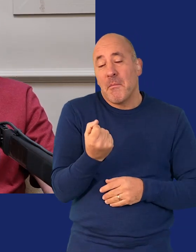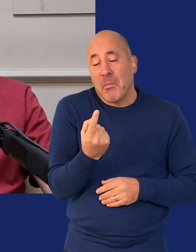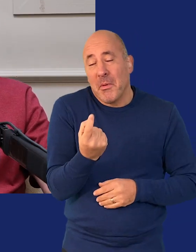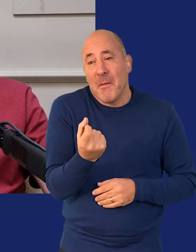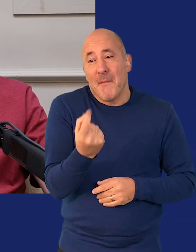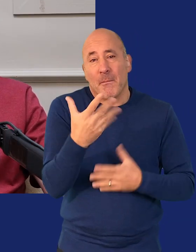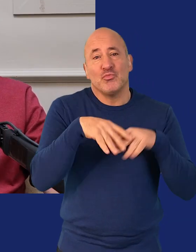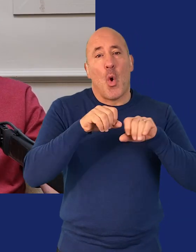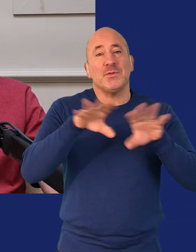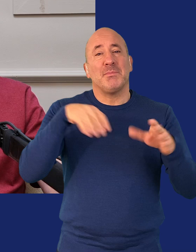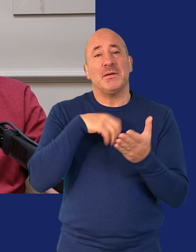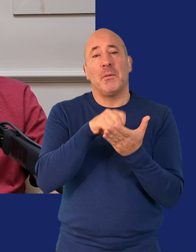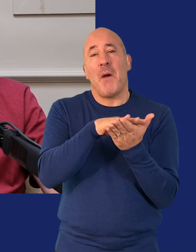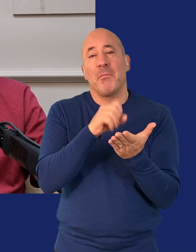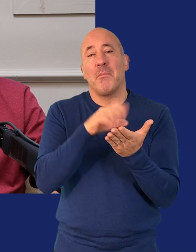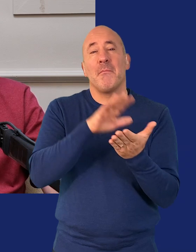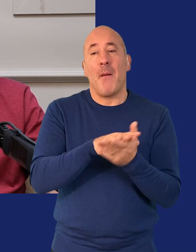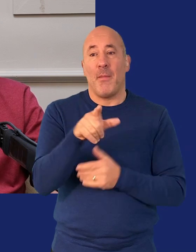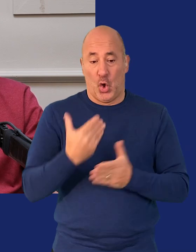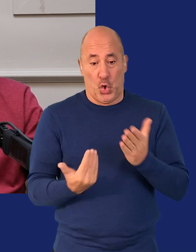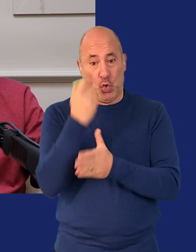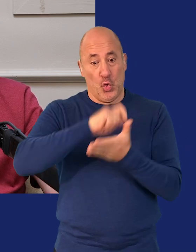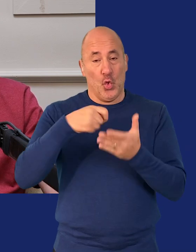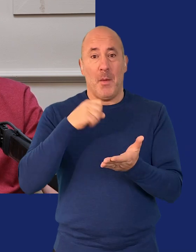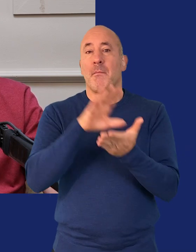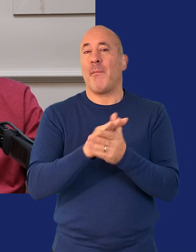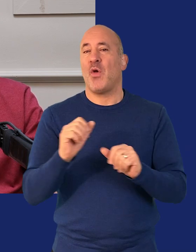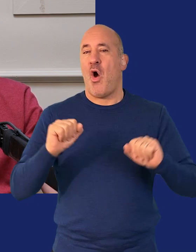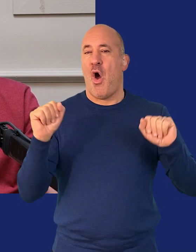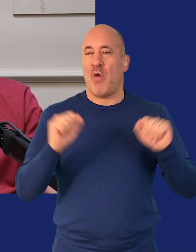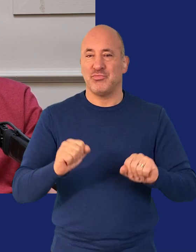I do, I do post occasionally on social media. Um, I haven't posted that new one yet.